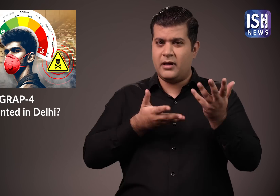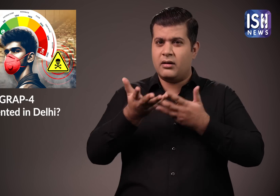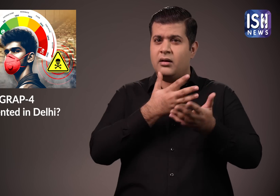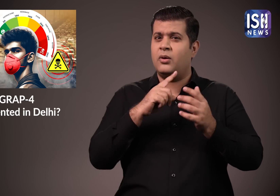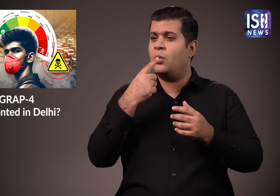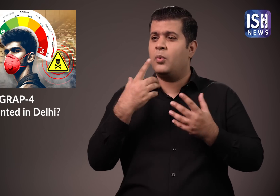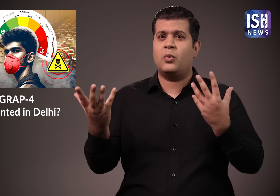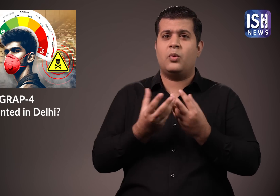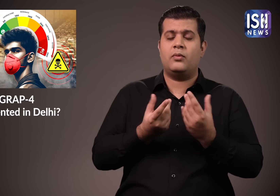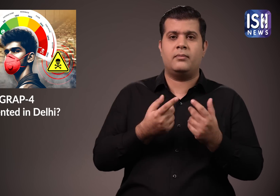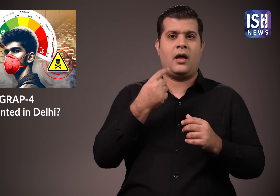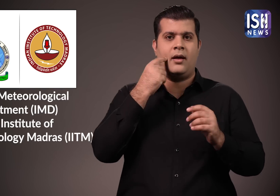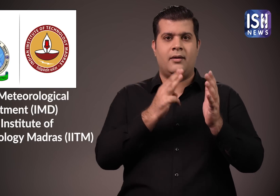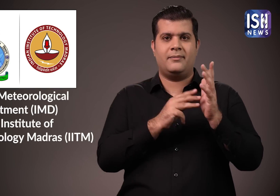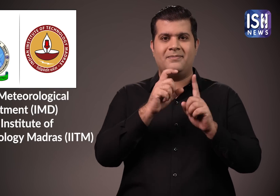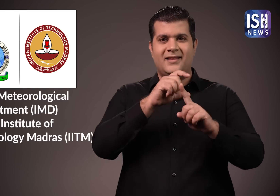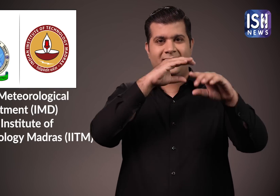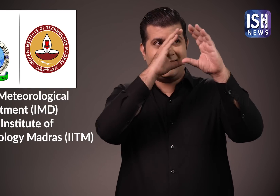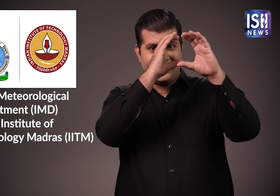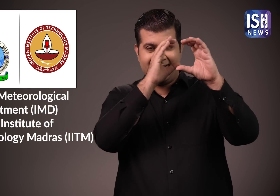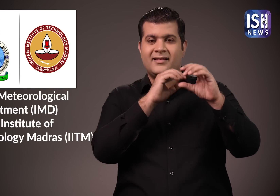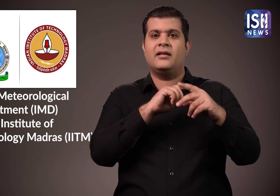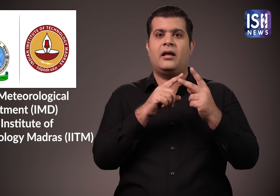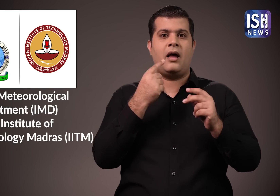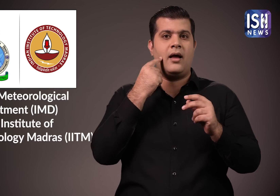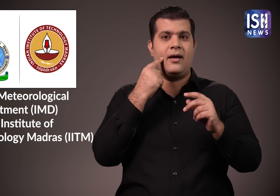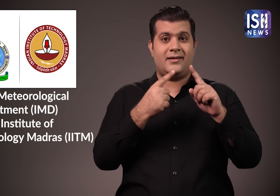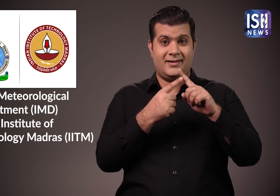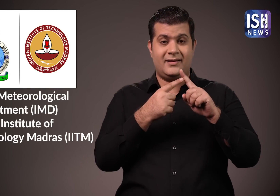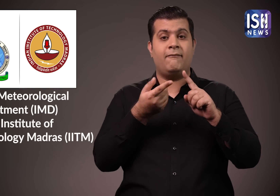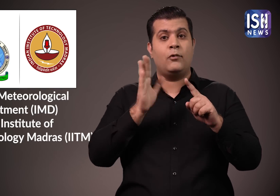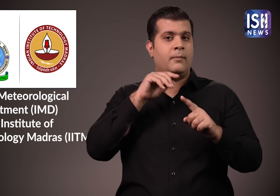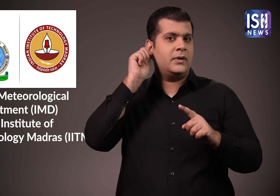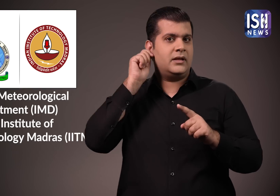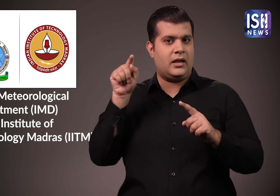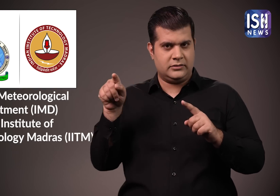It was held with the India Meteorological Department (IMD) and Indian Institute of Technology Madras (IIT-M)